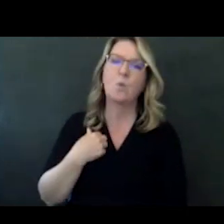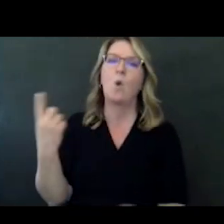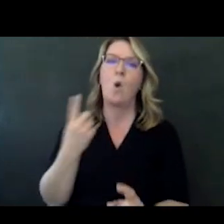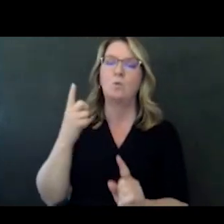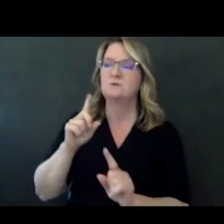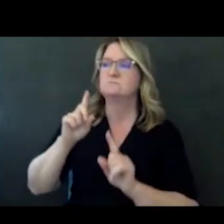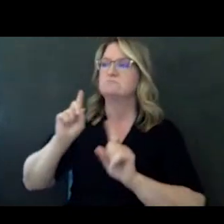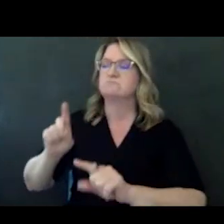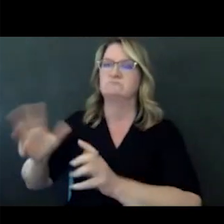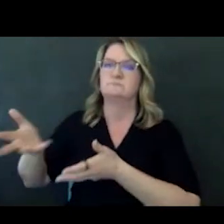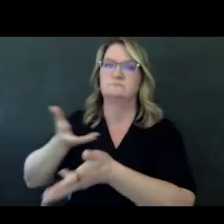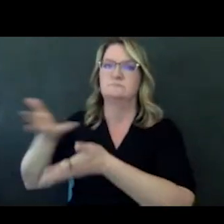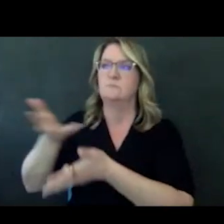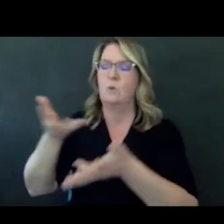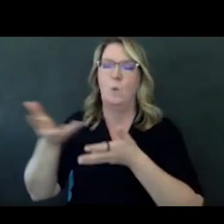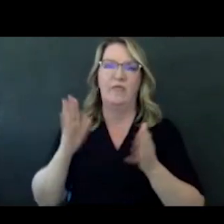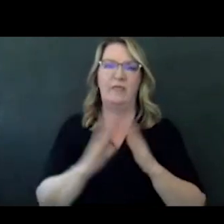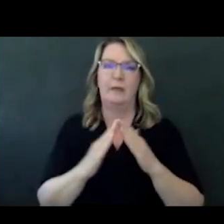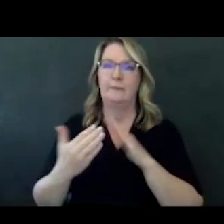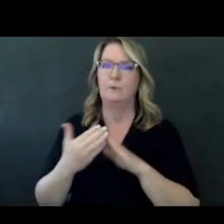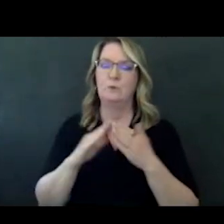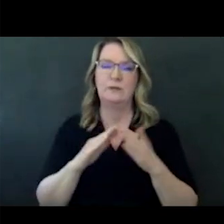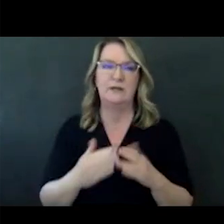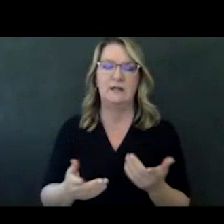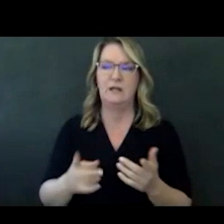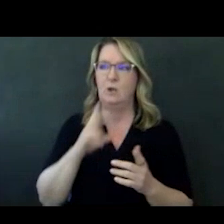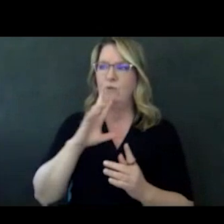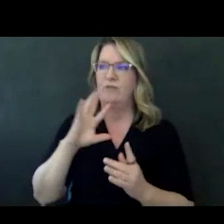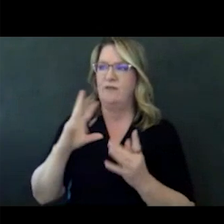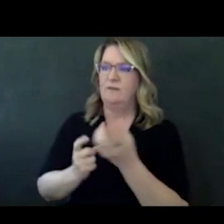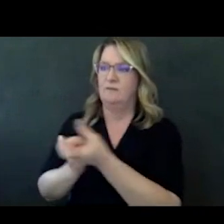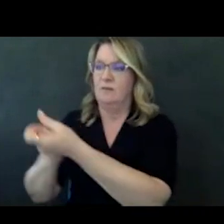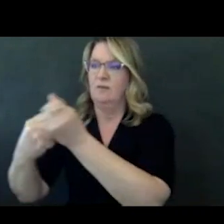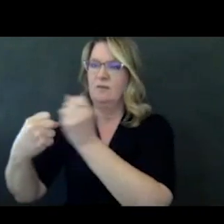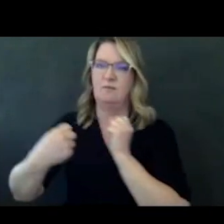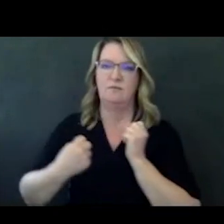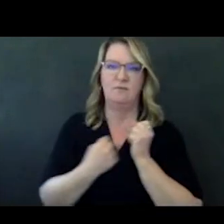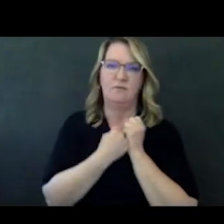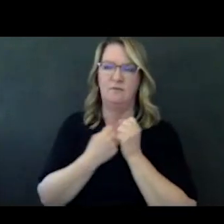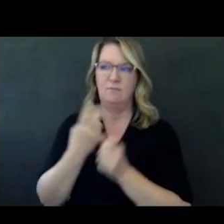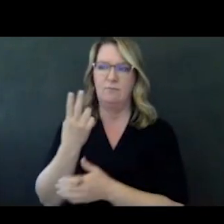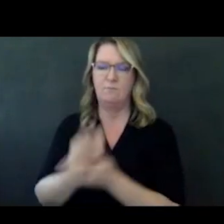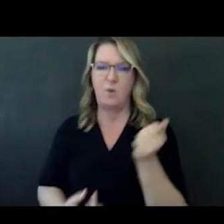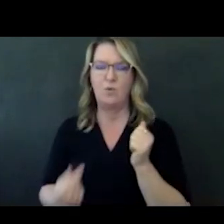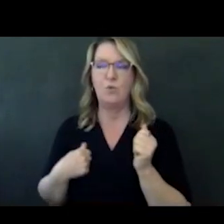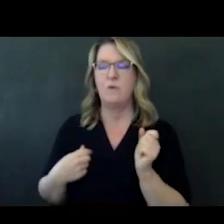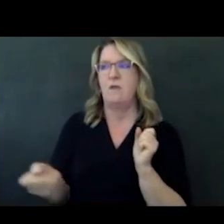with the community and it's self-reinforcing and allows us to get a better sense of what we need to